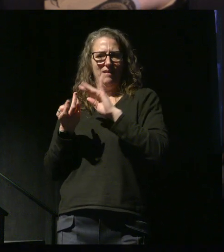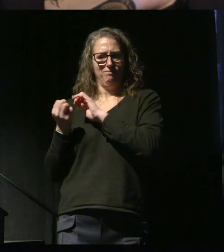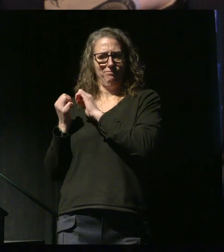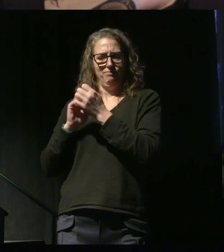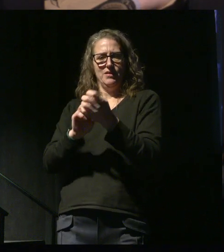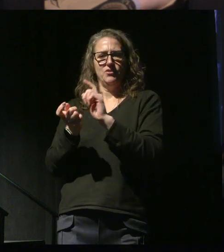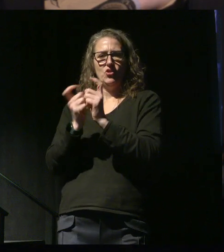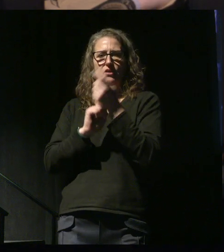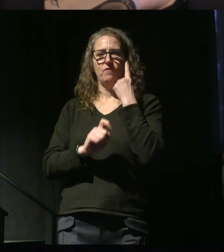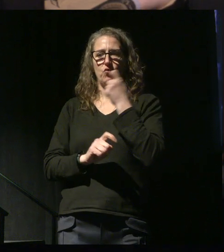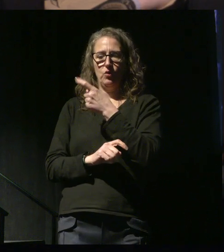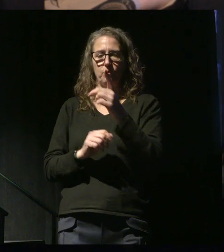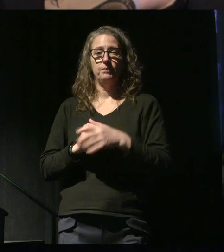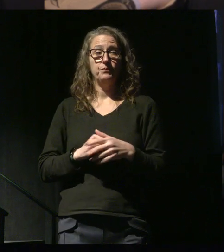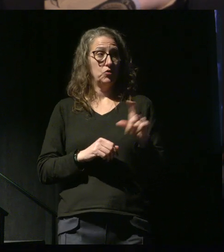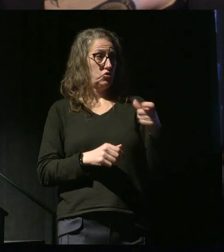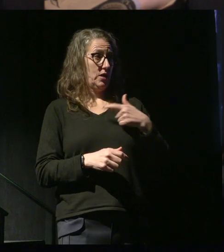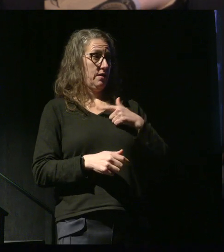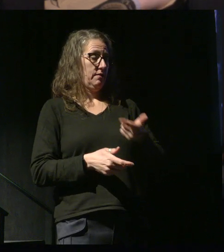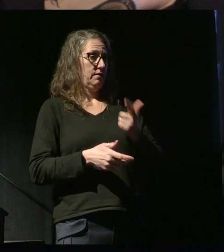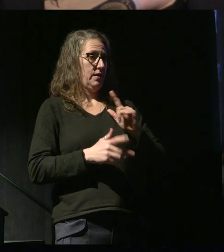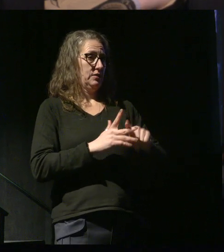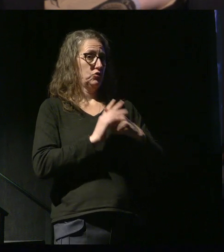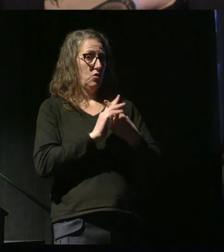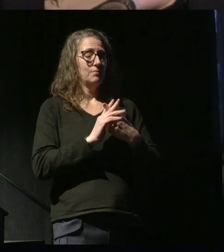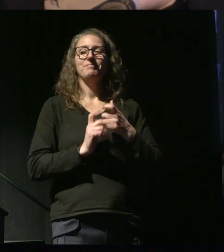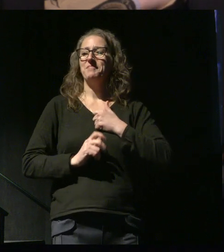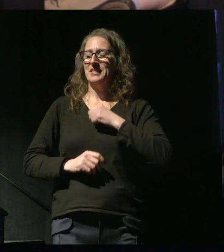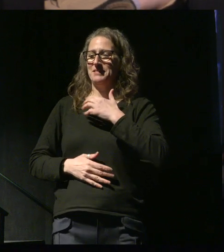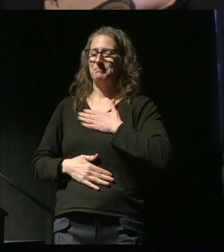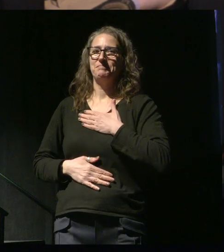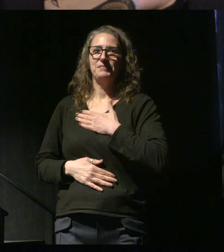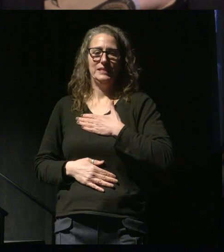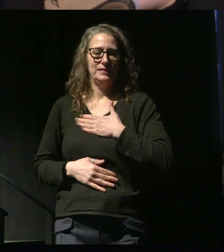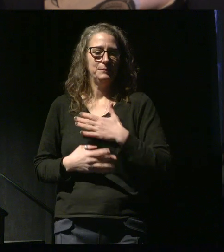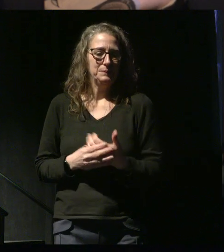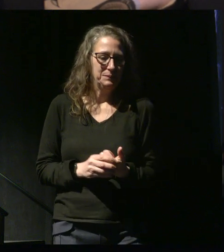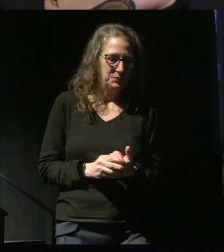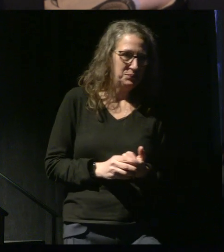Should I start? - Yes, please. I mean, amazing question.